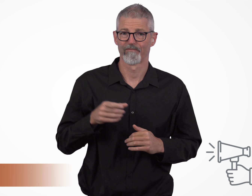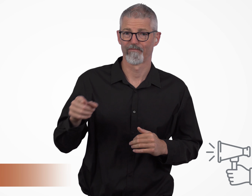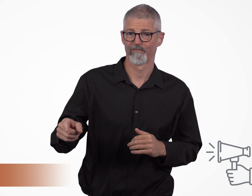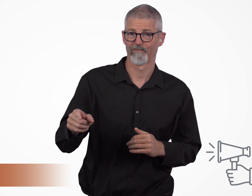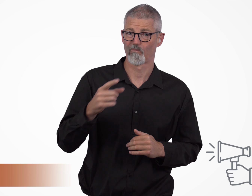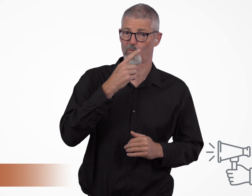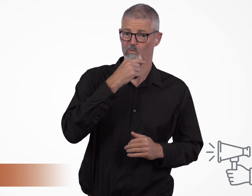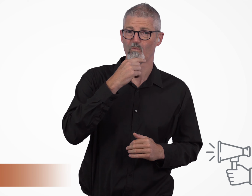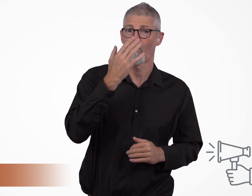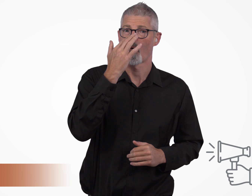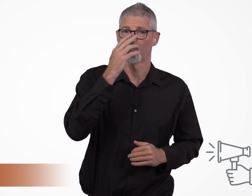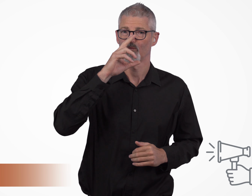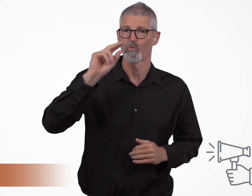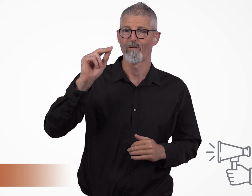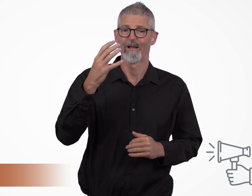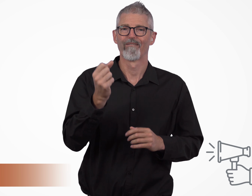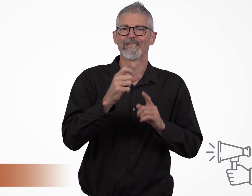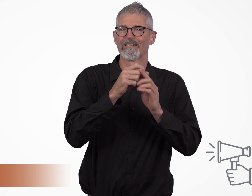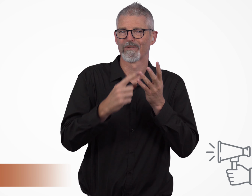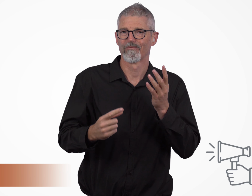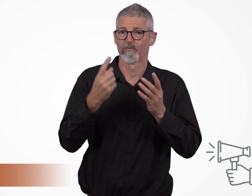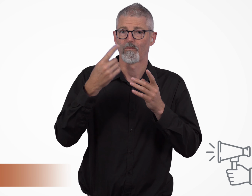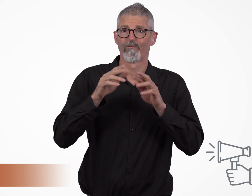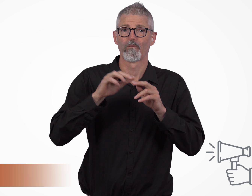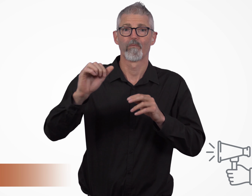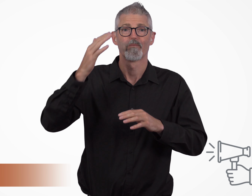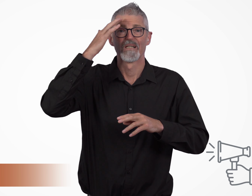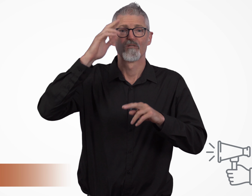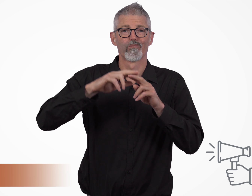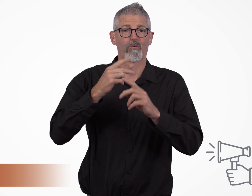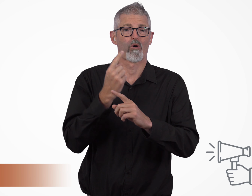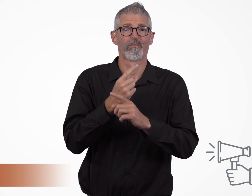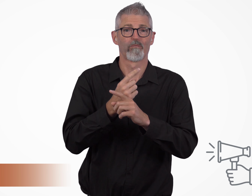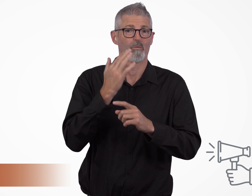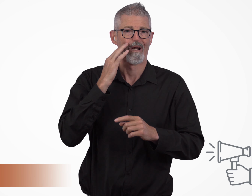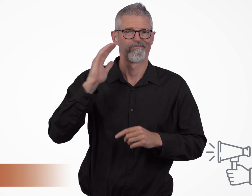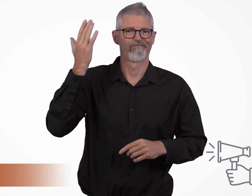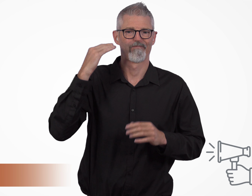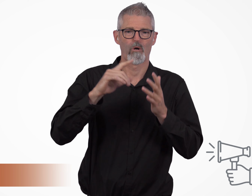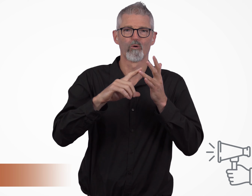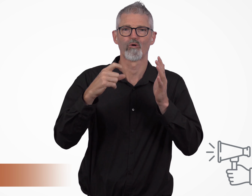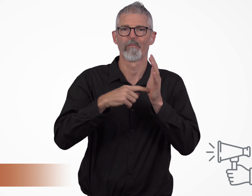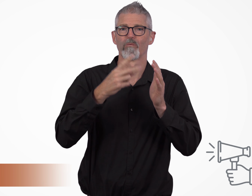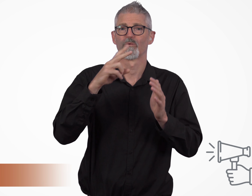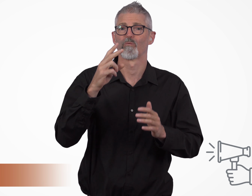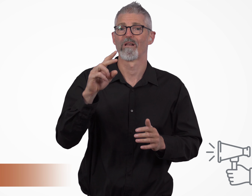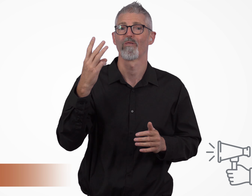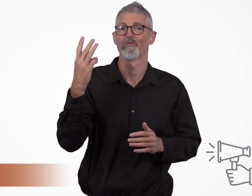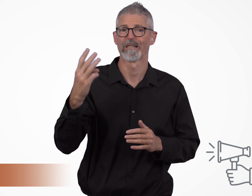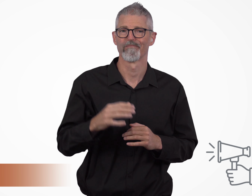Quote from the Parent of child with disability aged 12, October 2023: